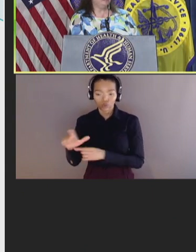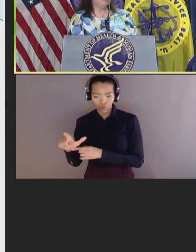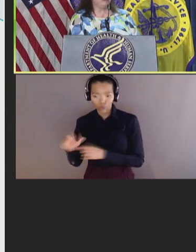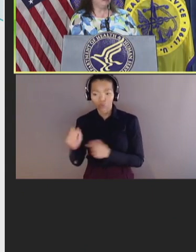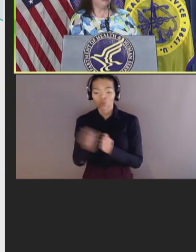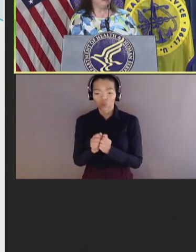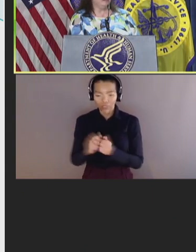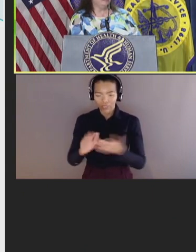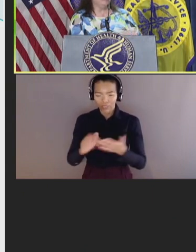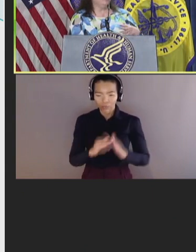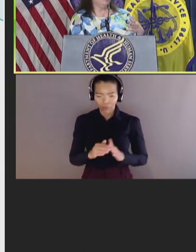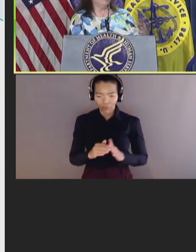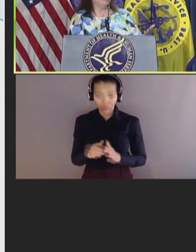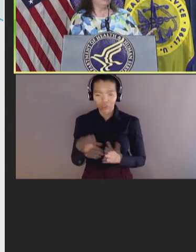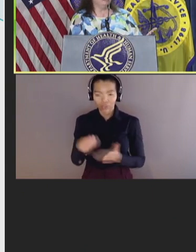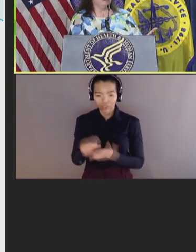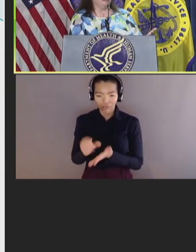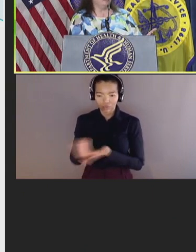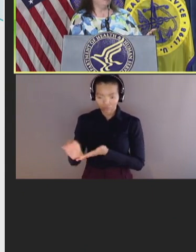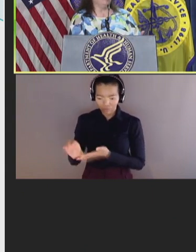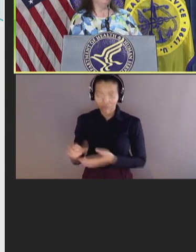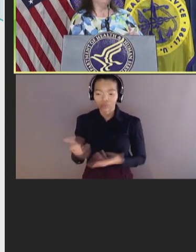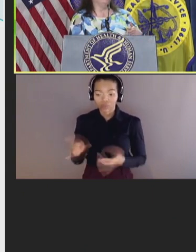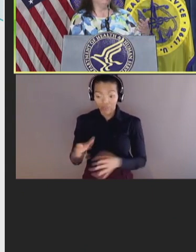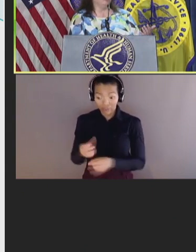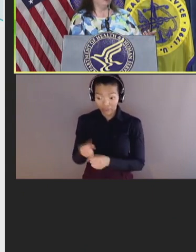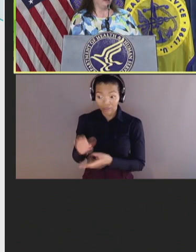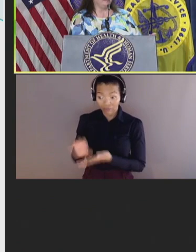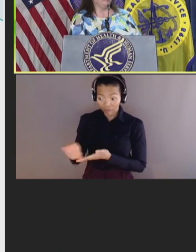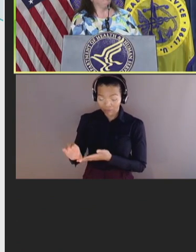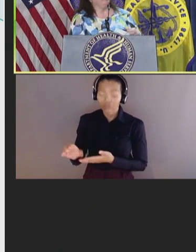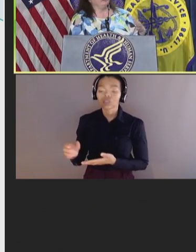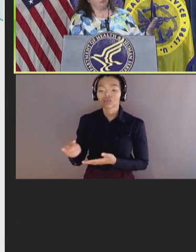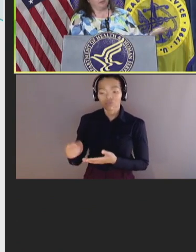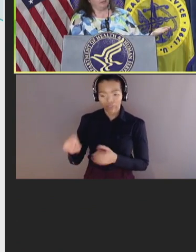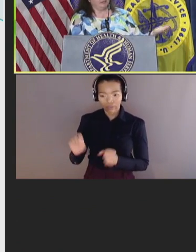Because, you know, this is another thing when we have low capacity. We have some organizations